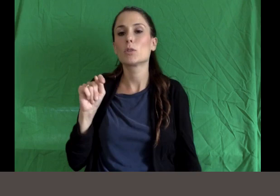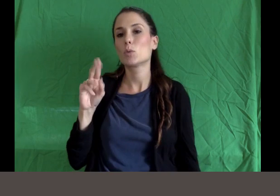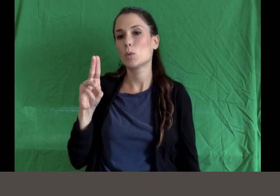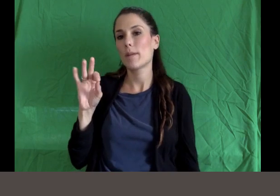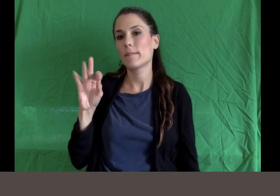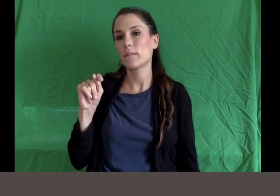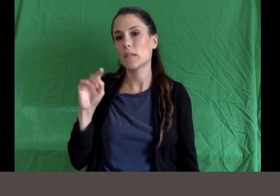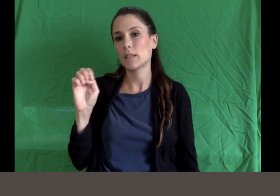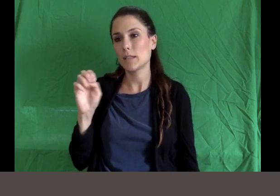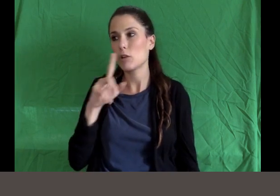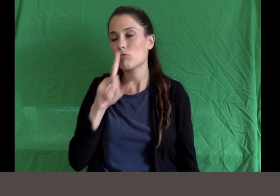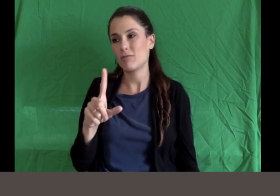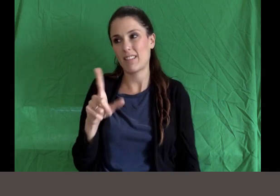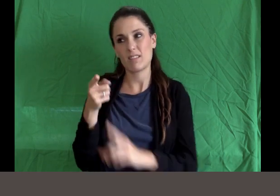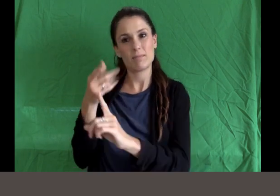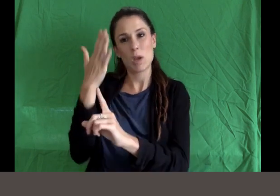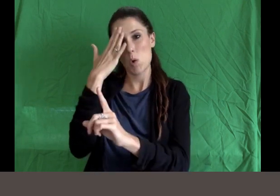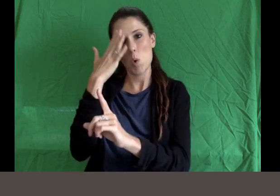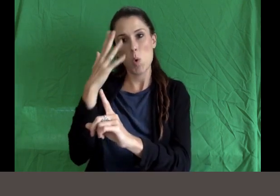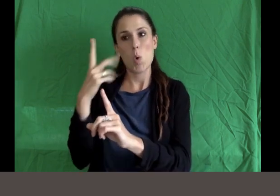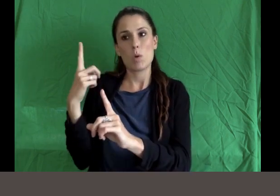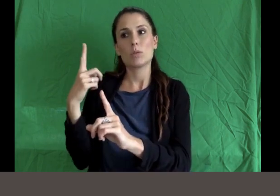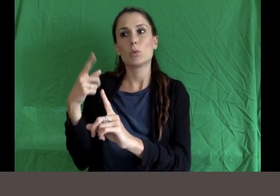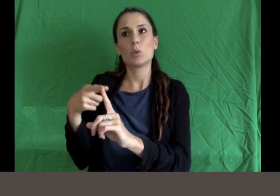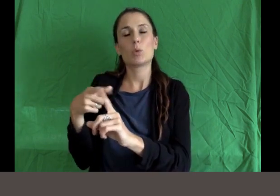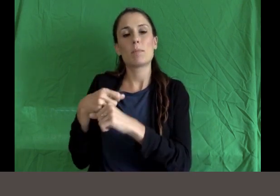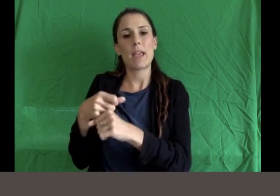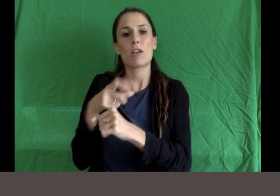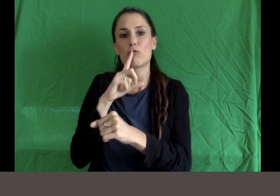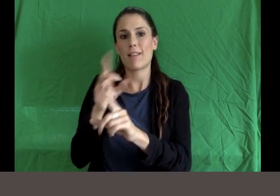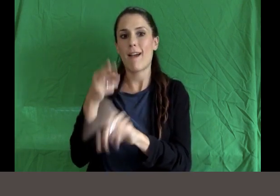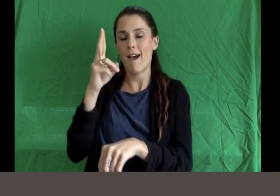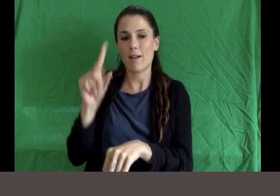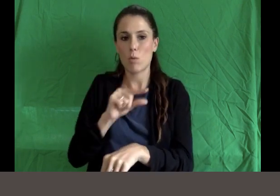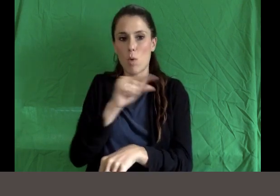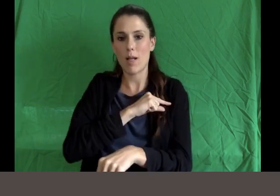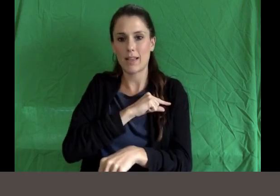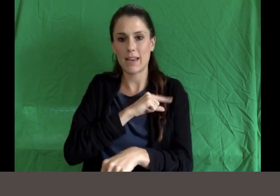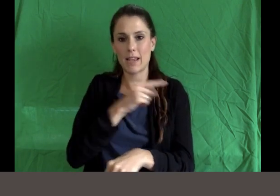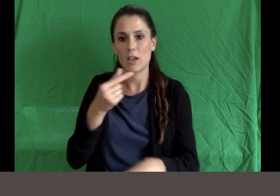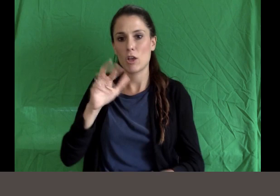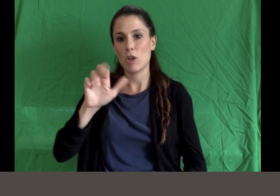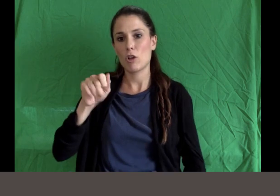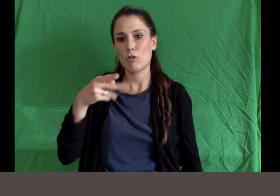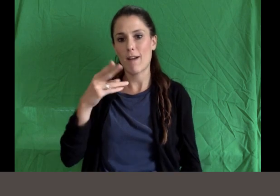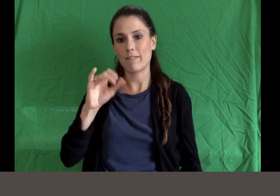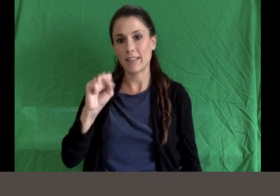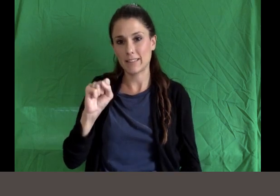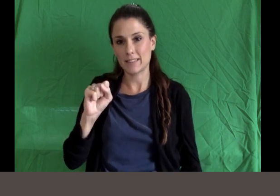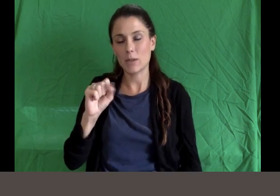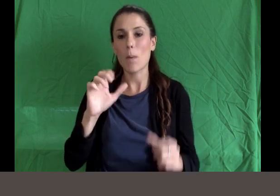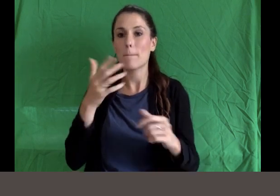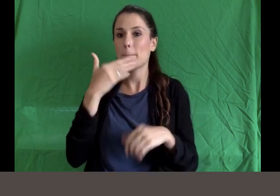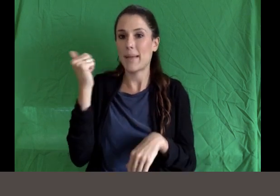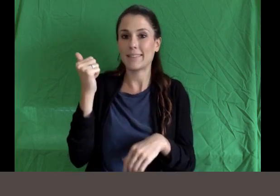of Tufte's graphics this was the new york city's weather in 2003 Tufte actually did this a few